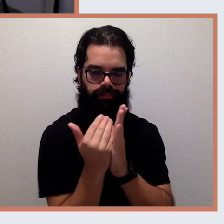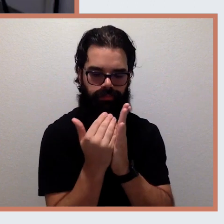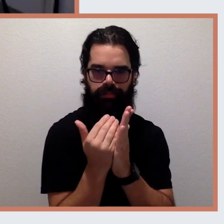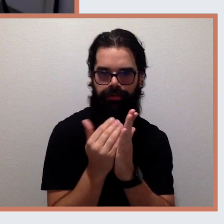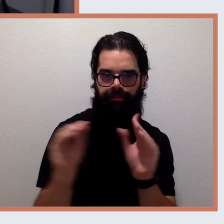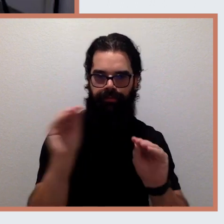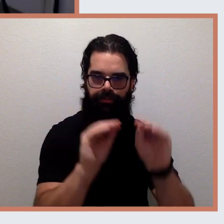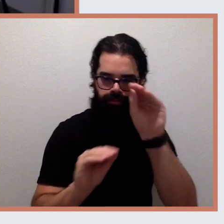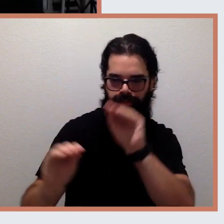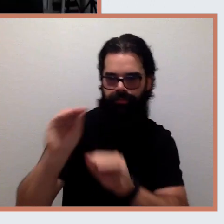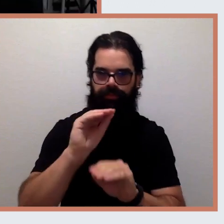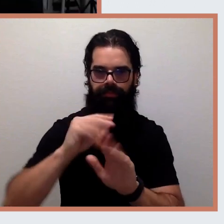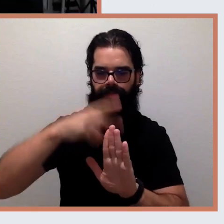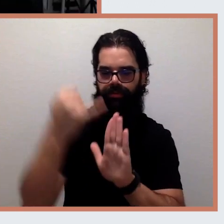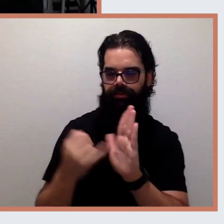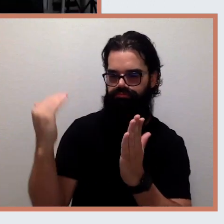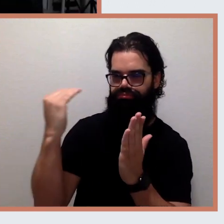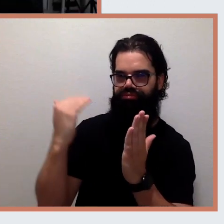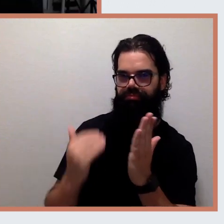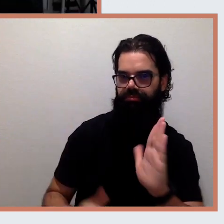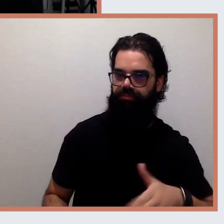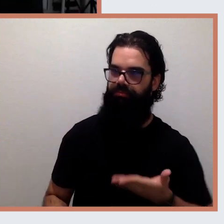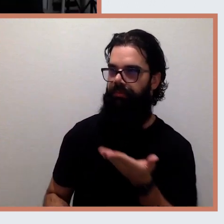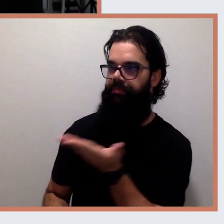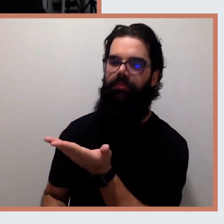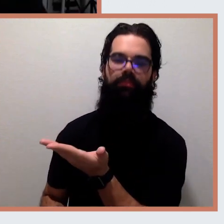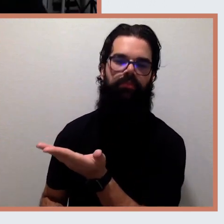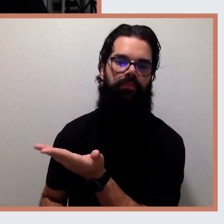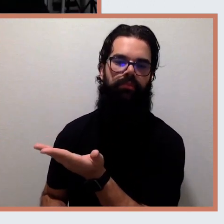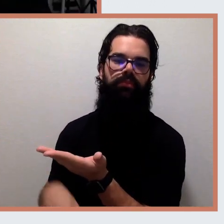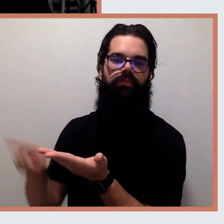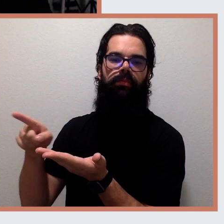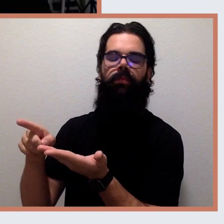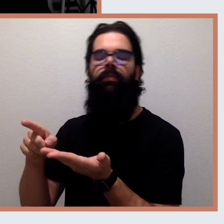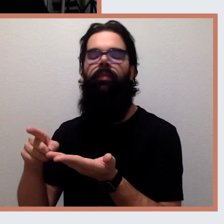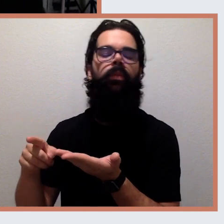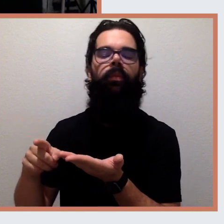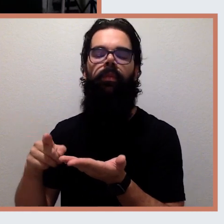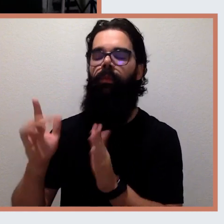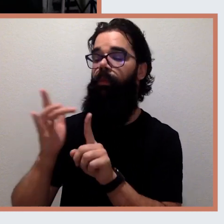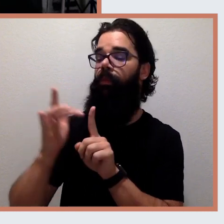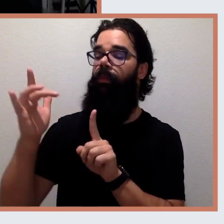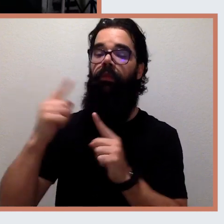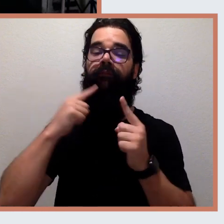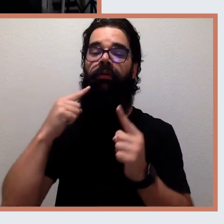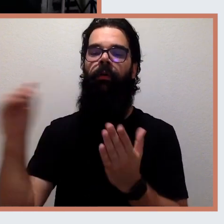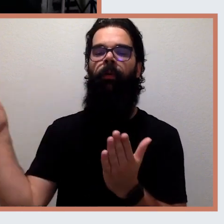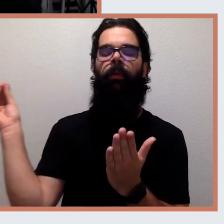and I think then you can start to pick and choose which projects you want to do with real deaf leads,